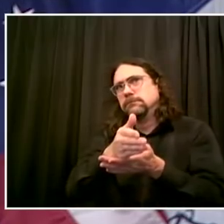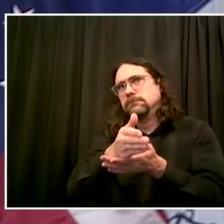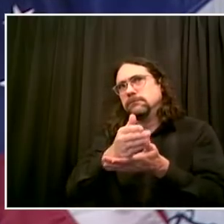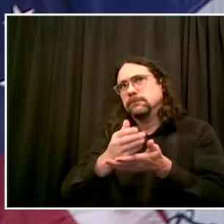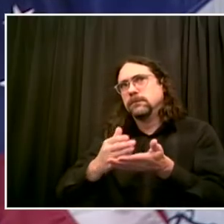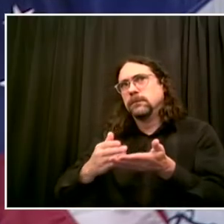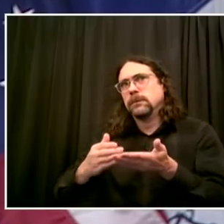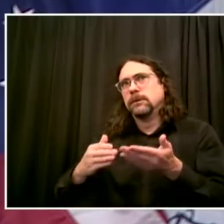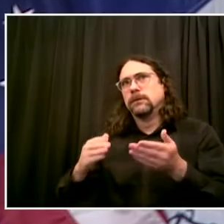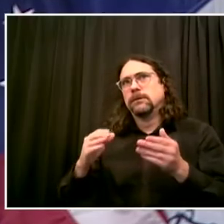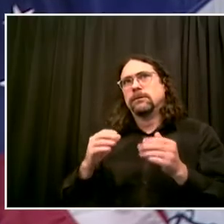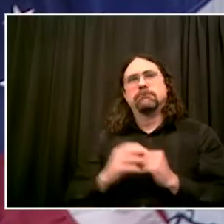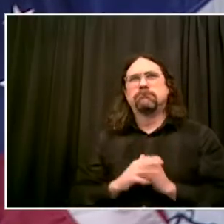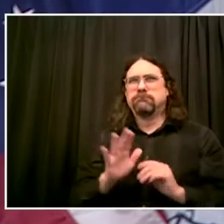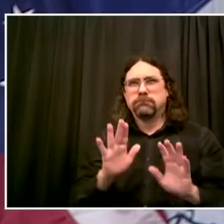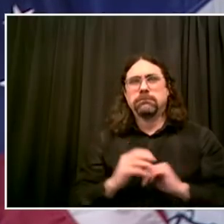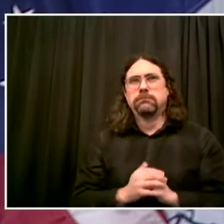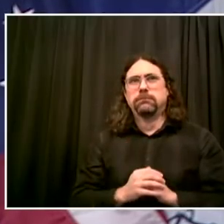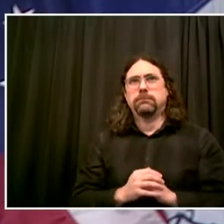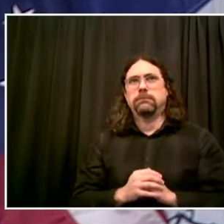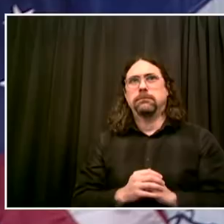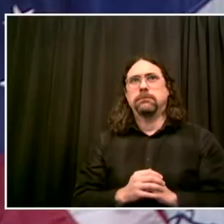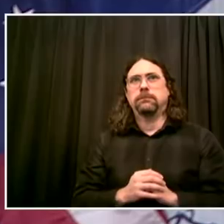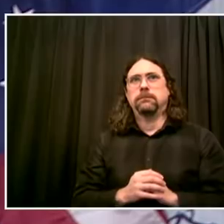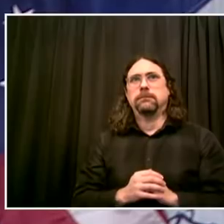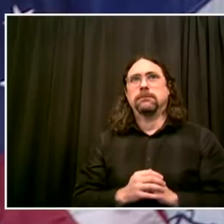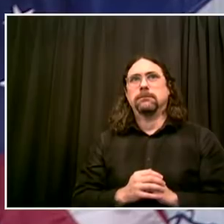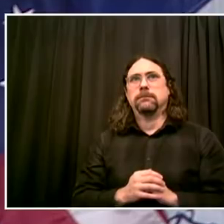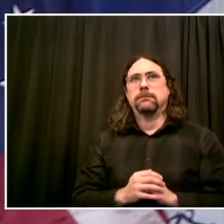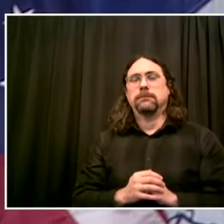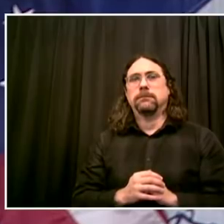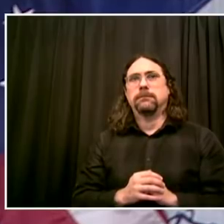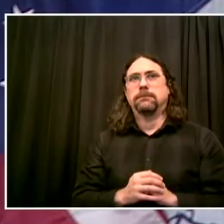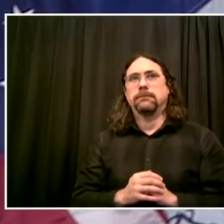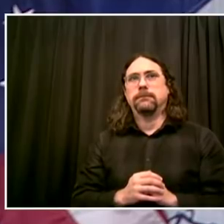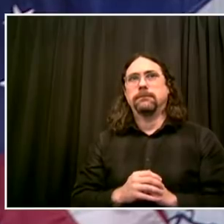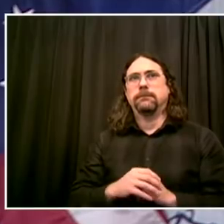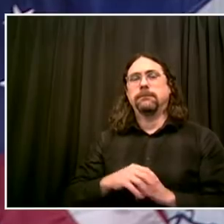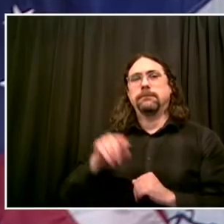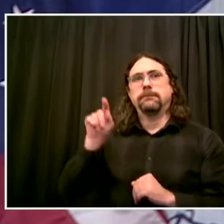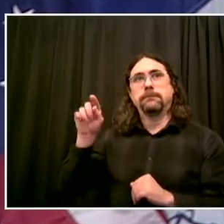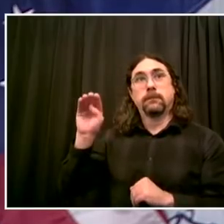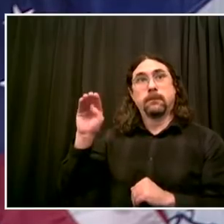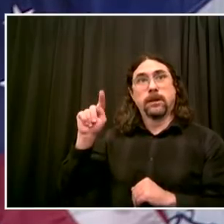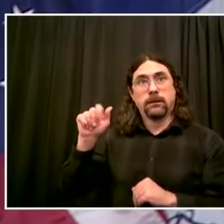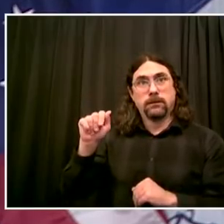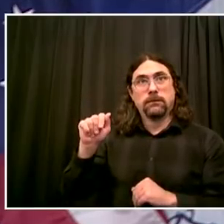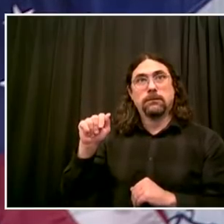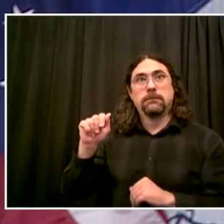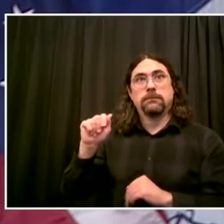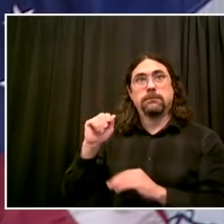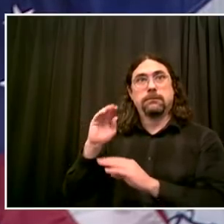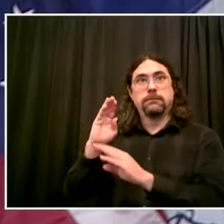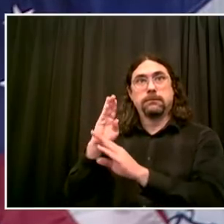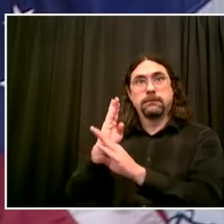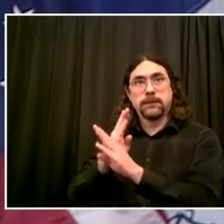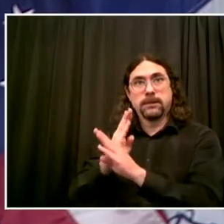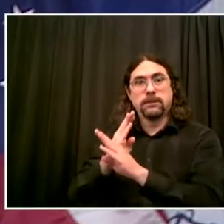WHAT IS QUITE CLEAR.